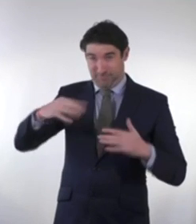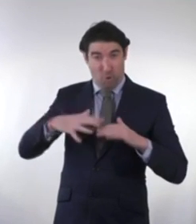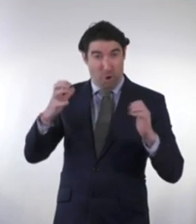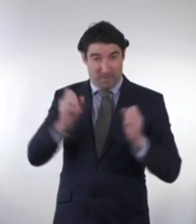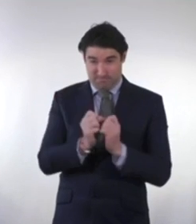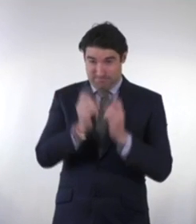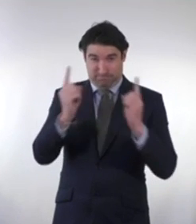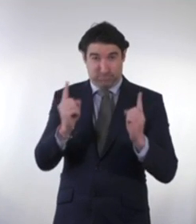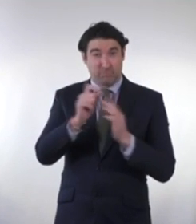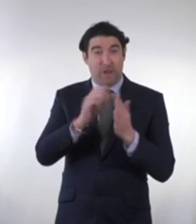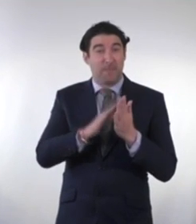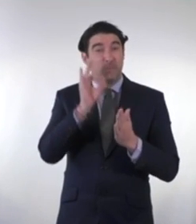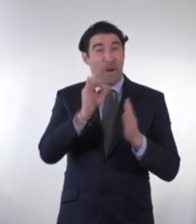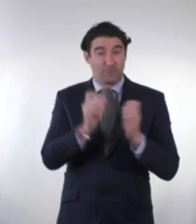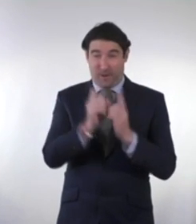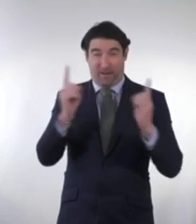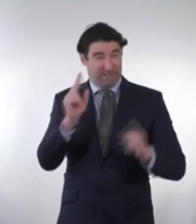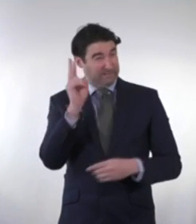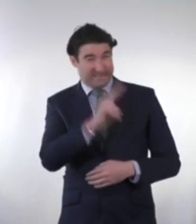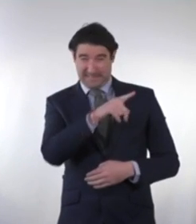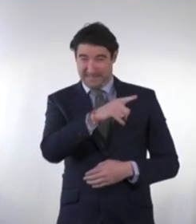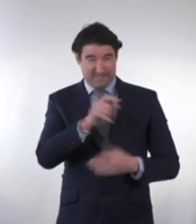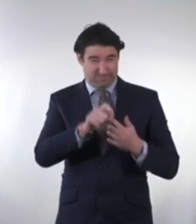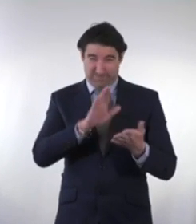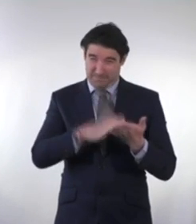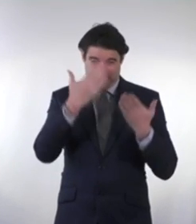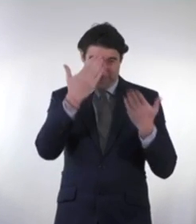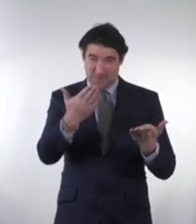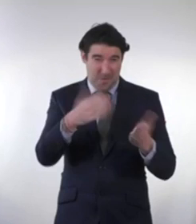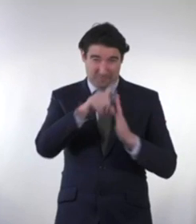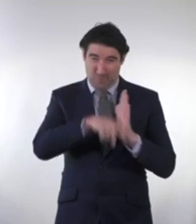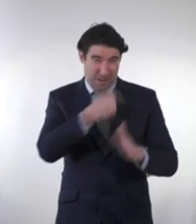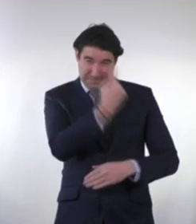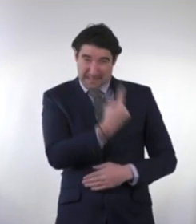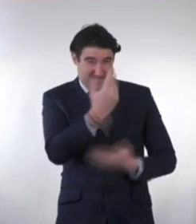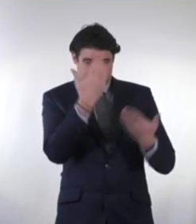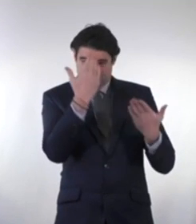conscience? Will he finally commit to working across parties to replace these draconian laws